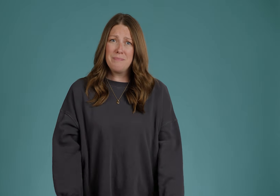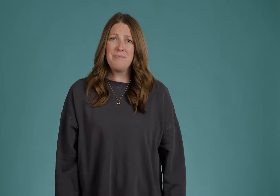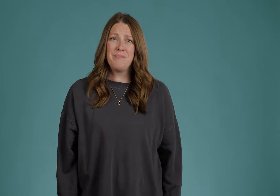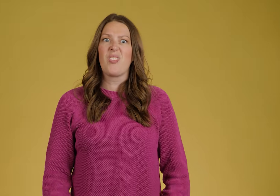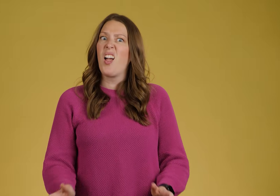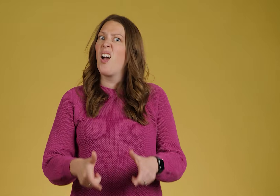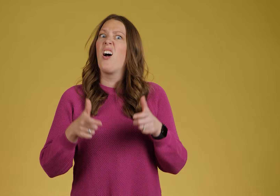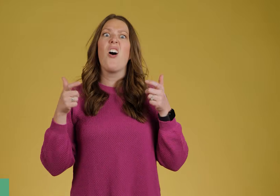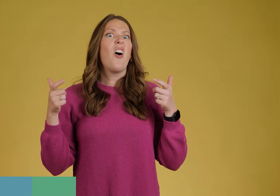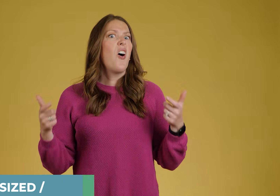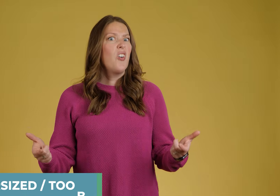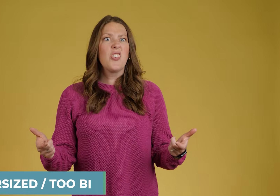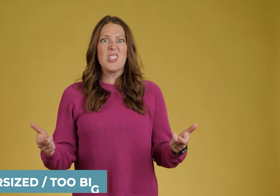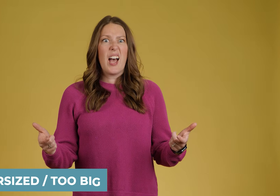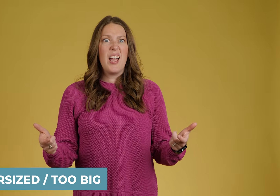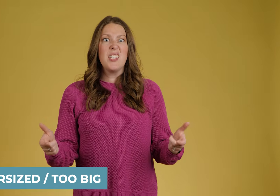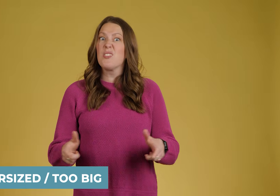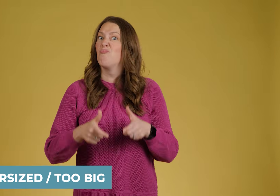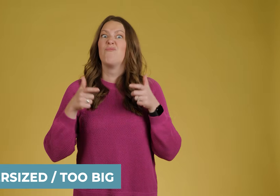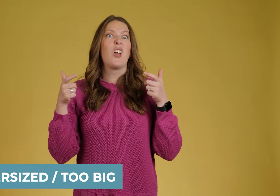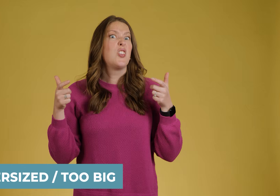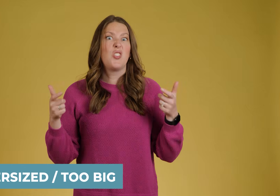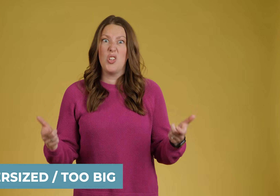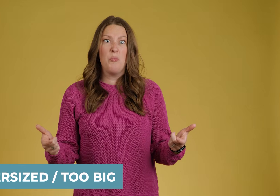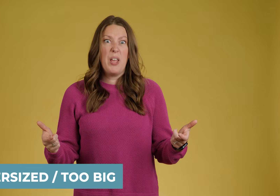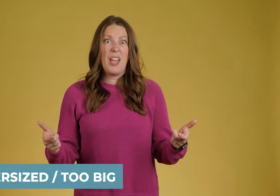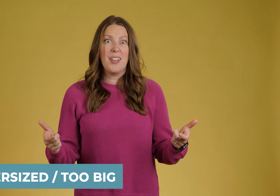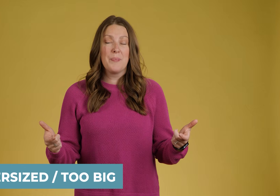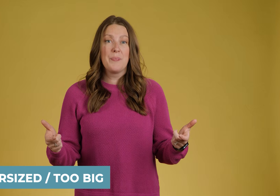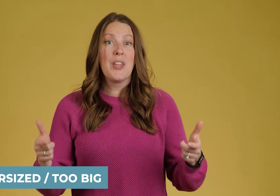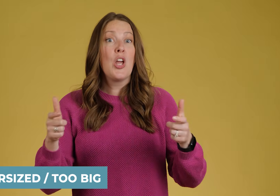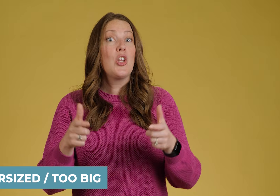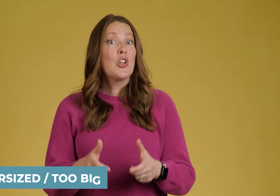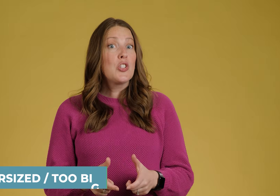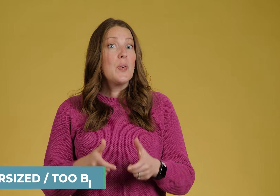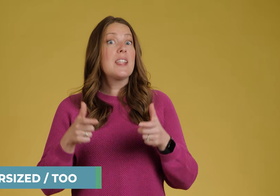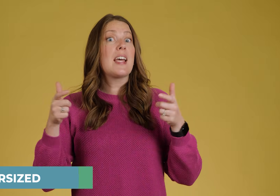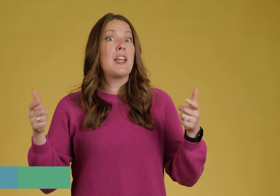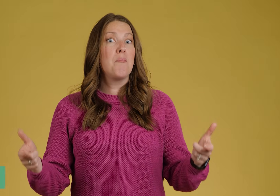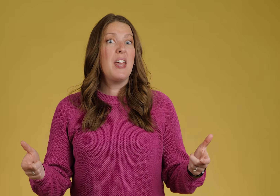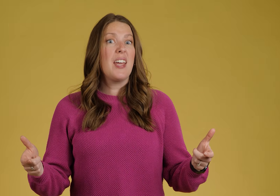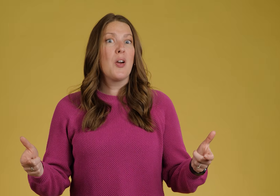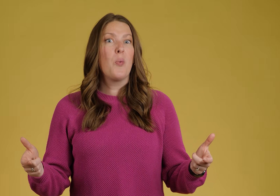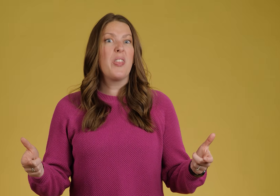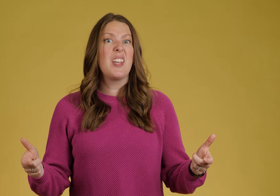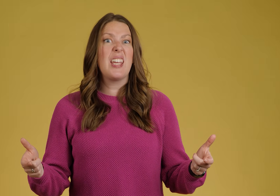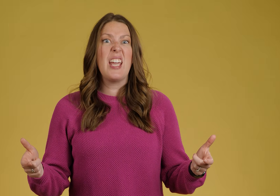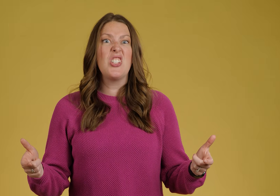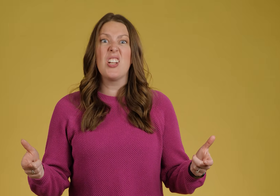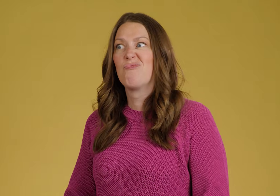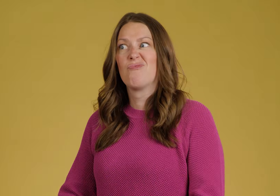oversized, too big. You're doing the same big with a negation of